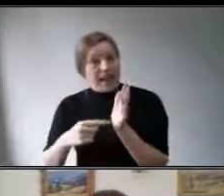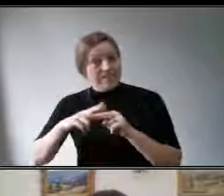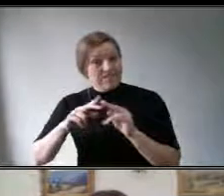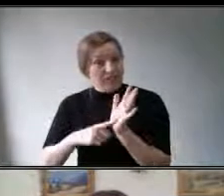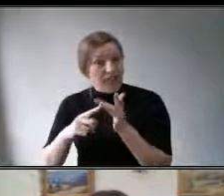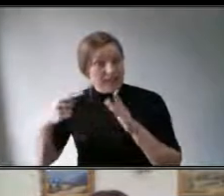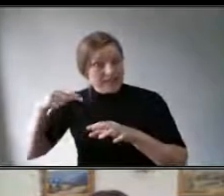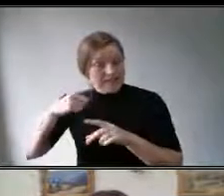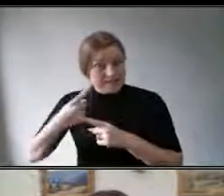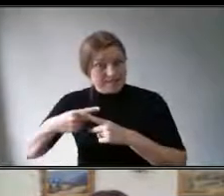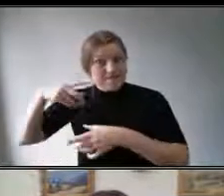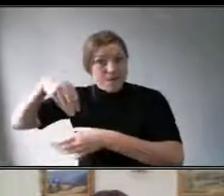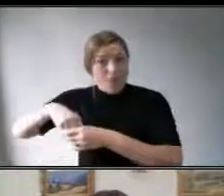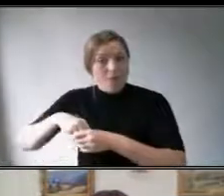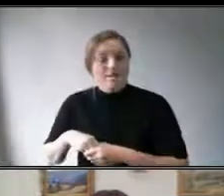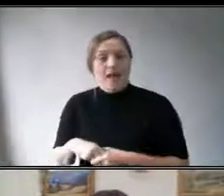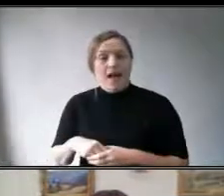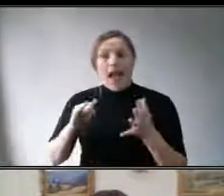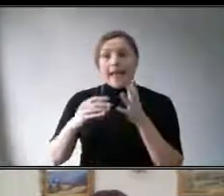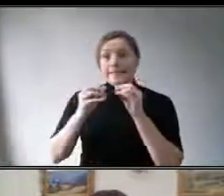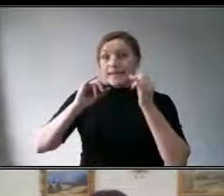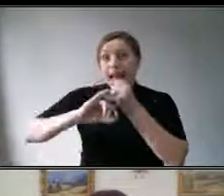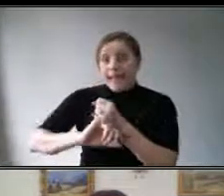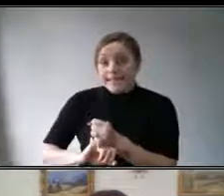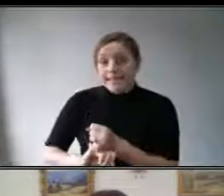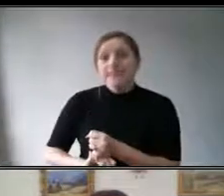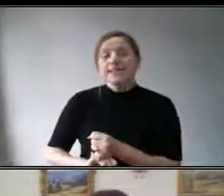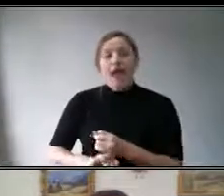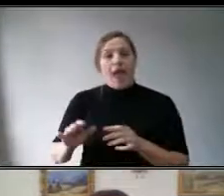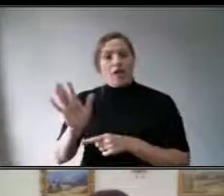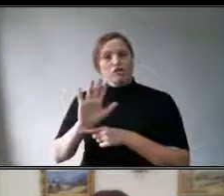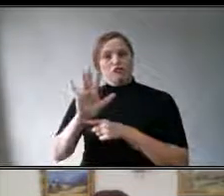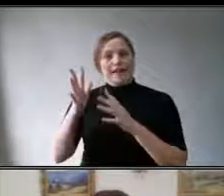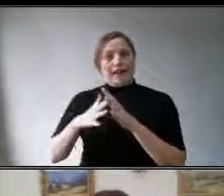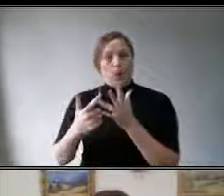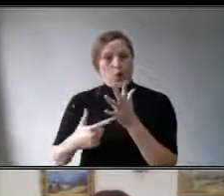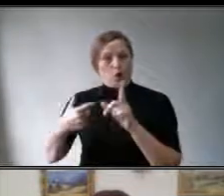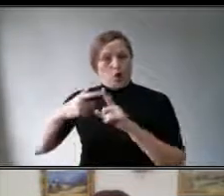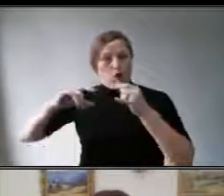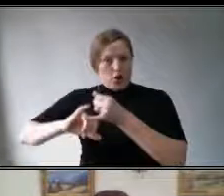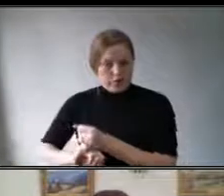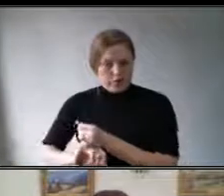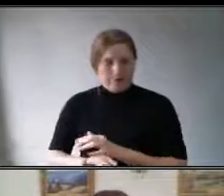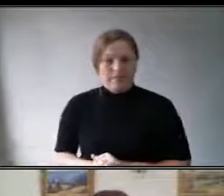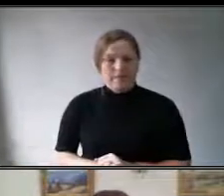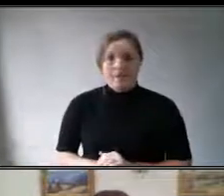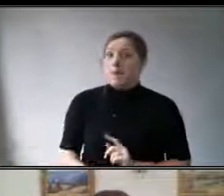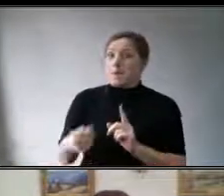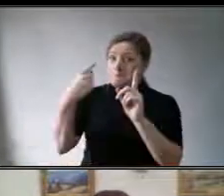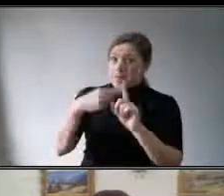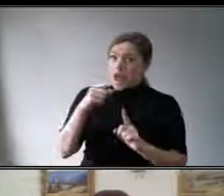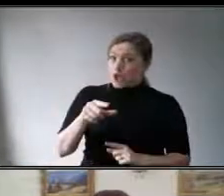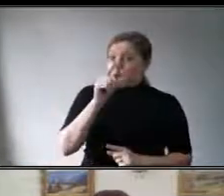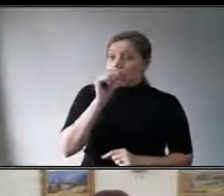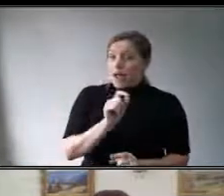and screen works plus you're also able to apply to have an internship with create new south wales